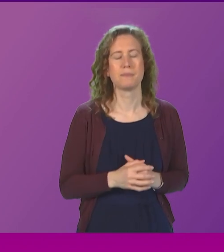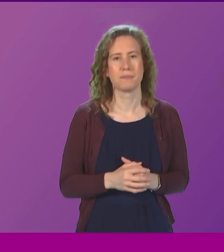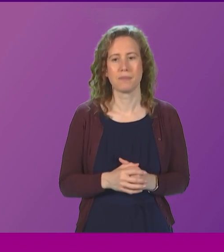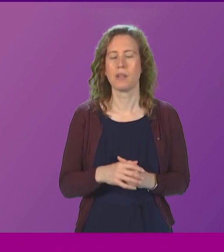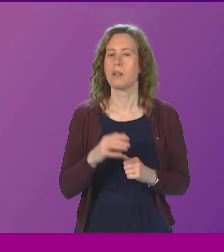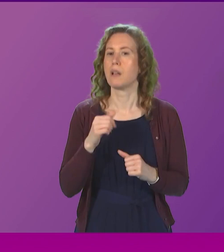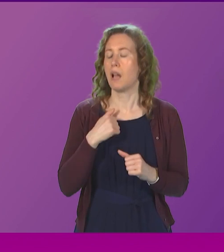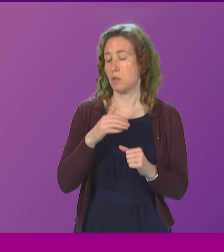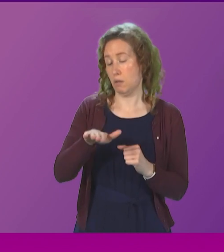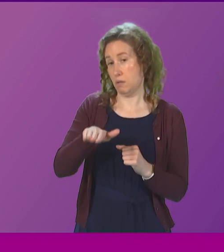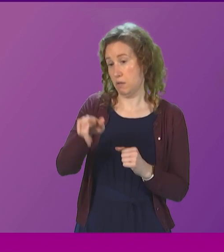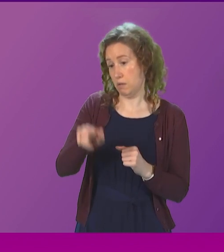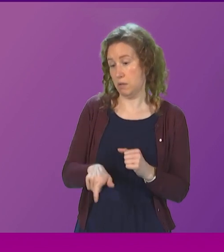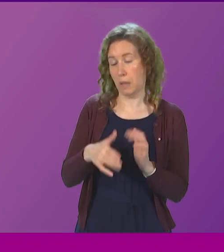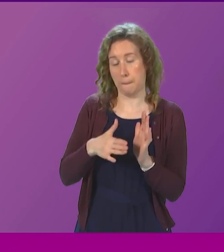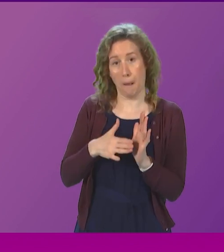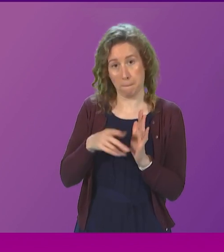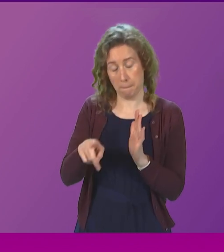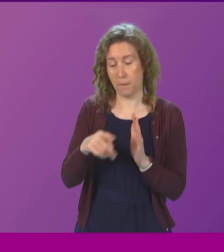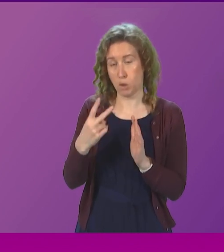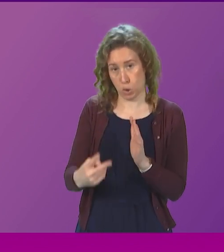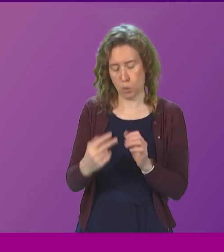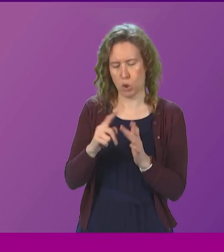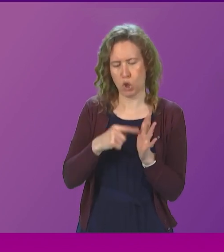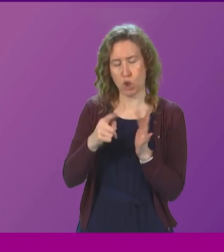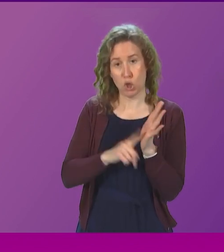Mum of two Jill Barclay was beaten and raped by a stranger.